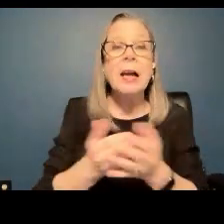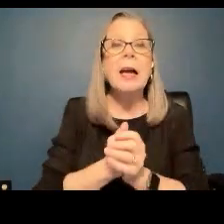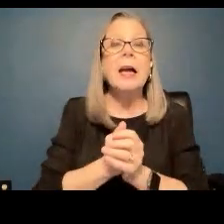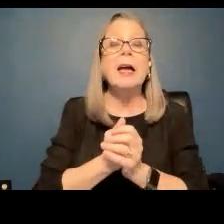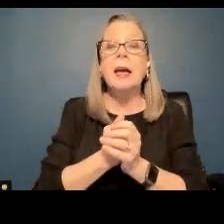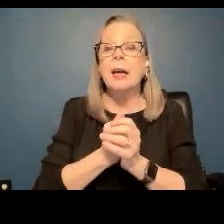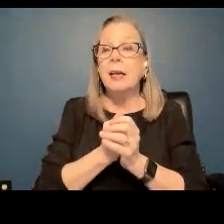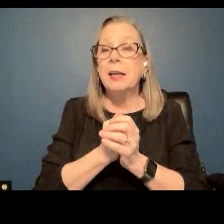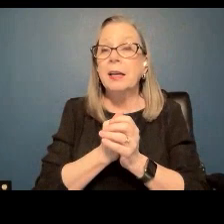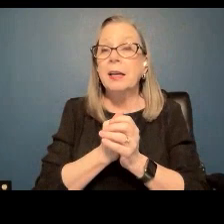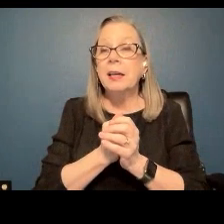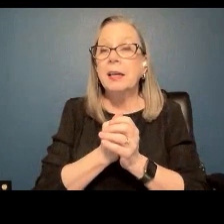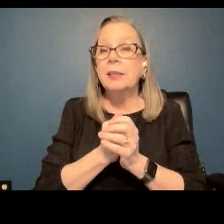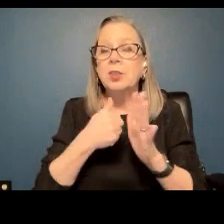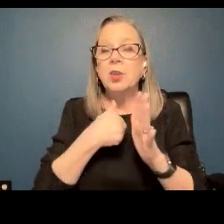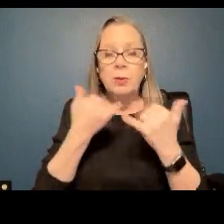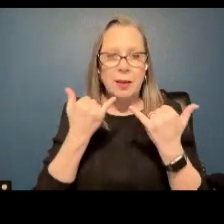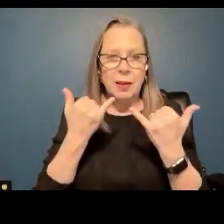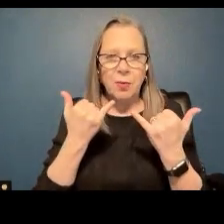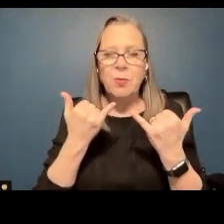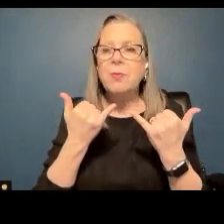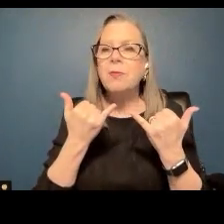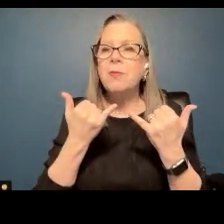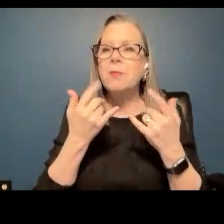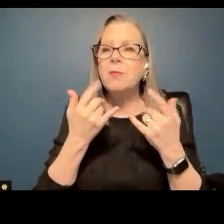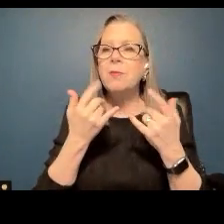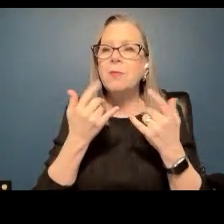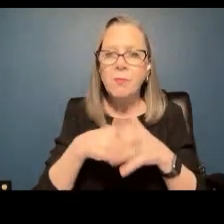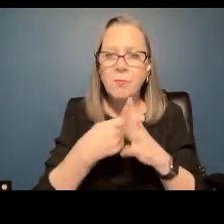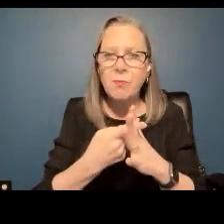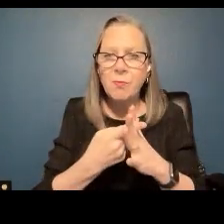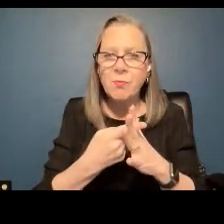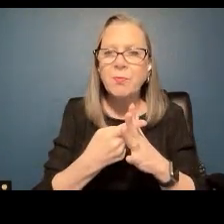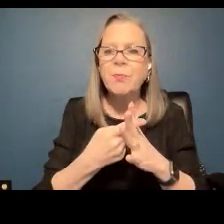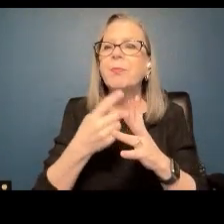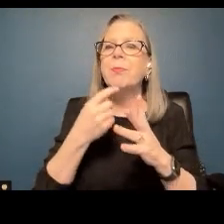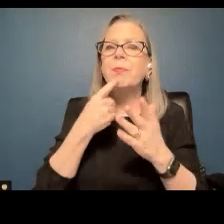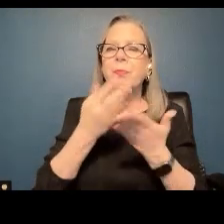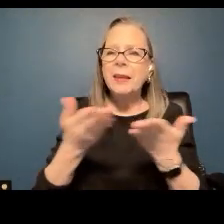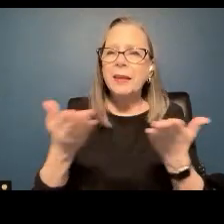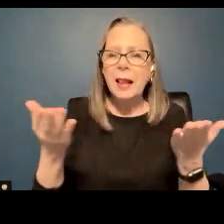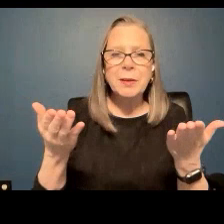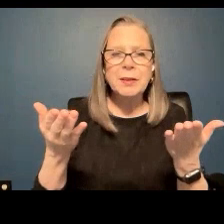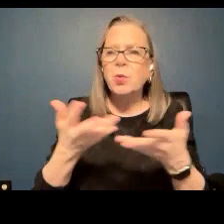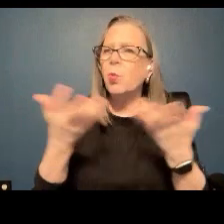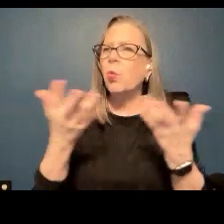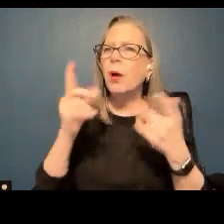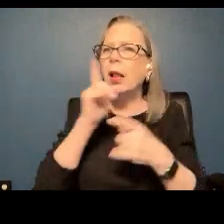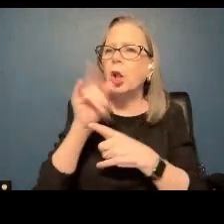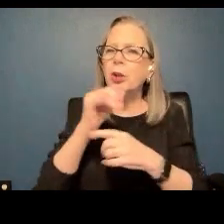let's turn to the elements of a strong and strategic workforce.